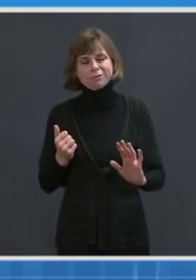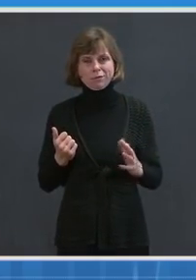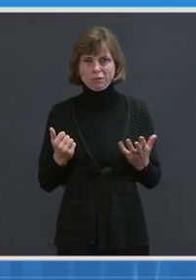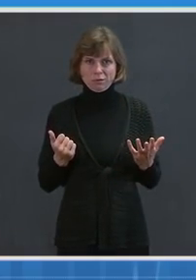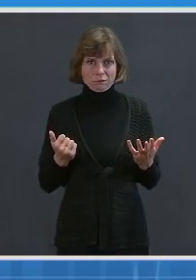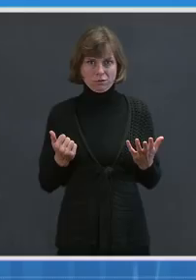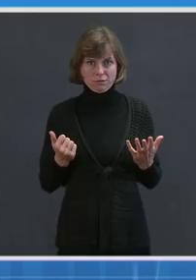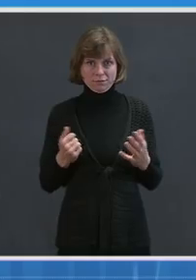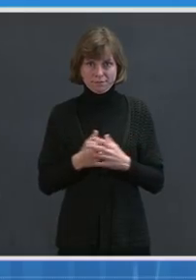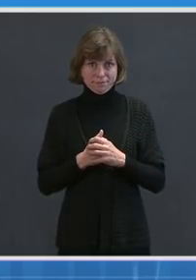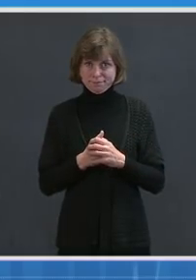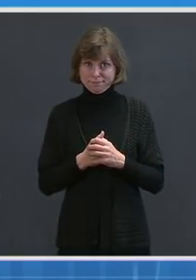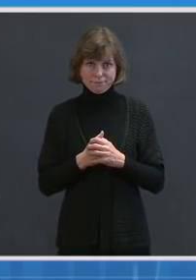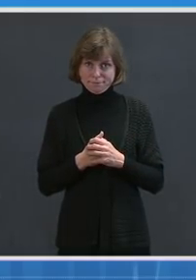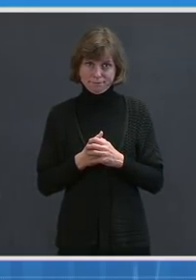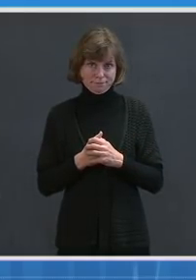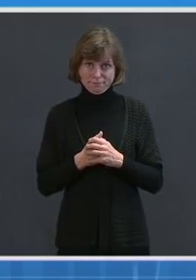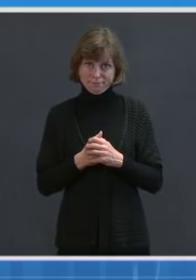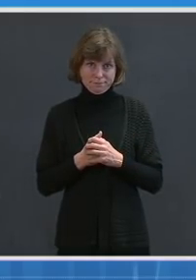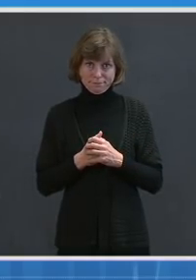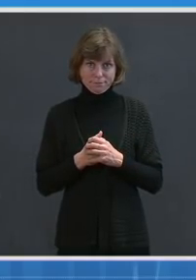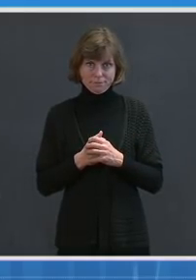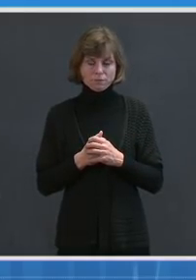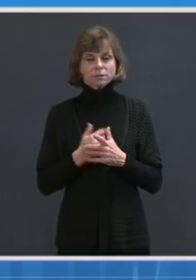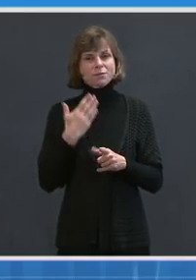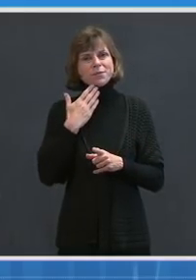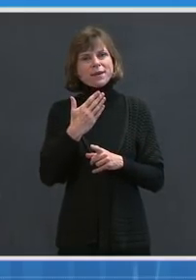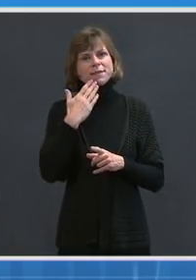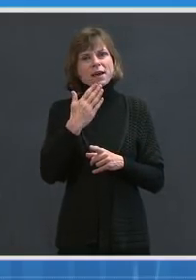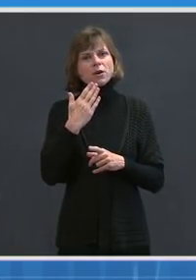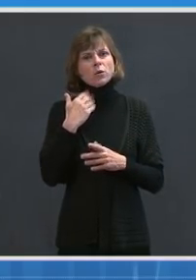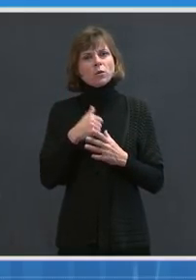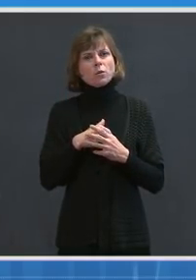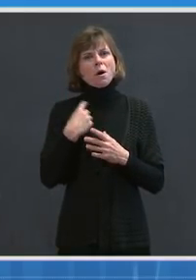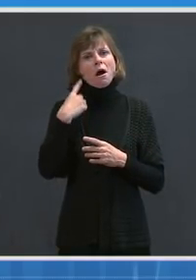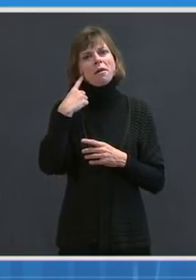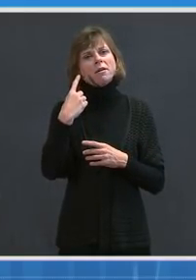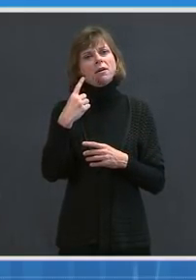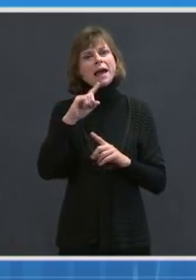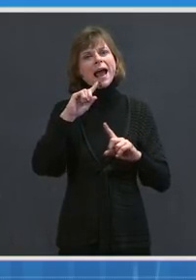Mr. Slavitt: Yeah, thank you. And I realized I didn't answer one element of your question, which is: